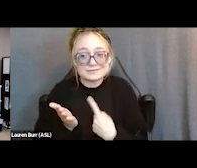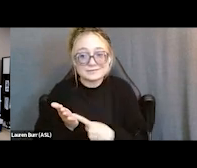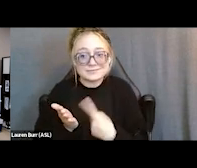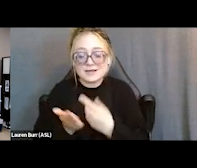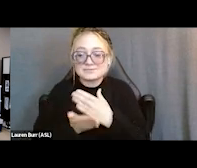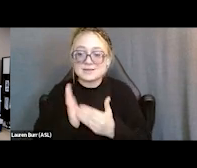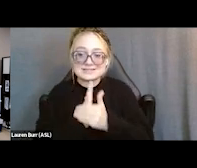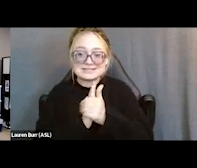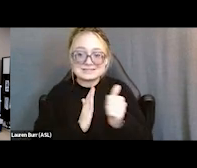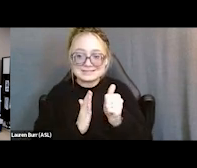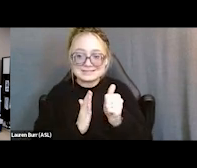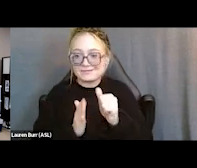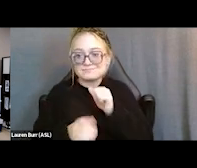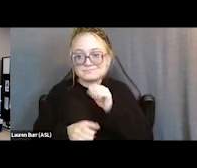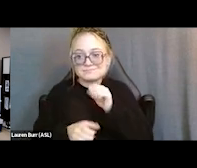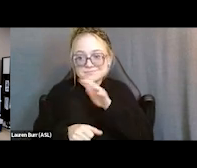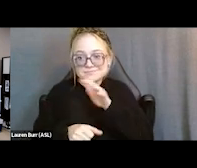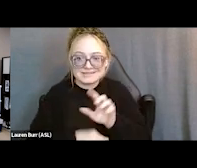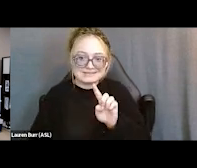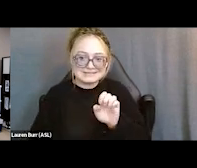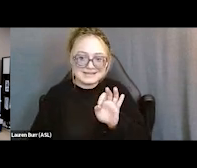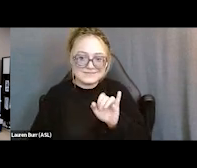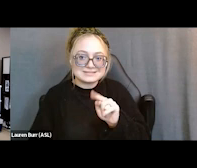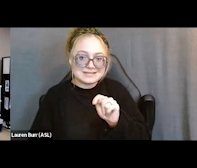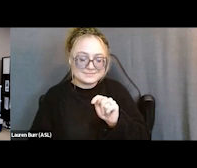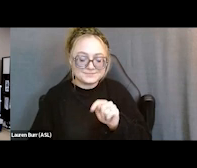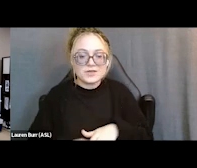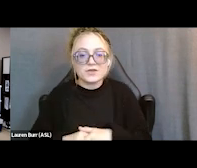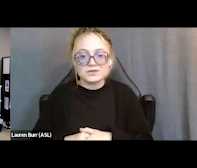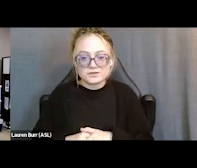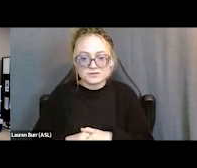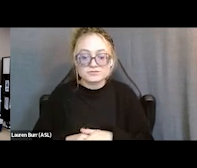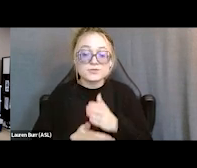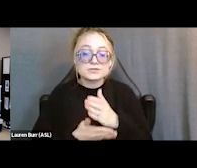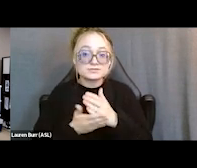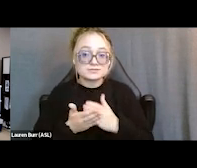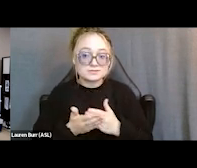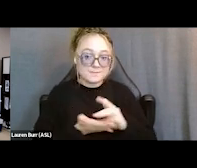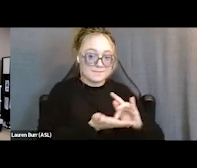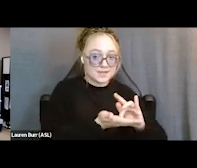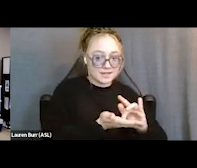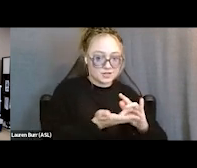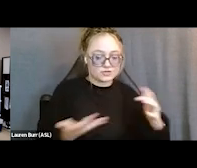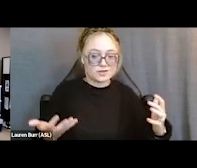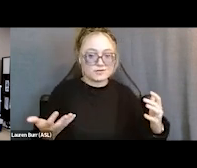So there's a variety of psychosocial interventions that we use that are evidence-based.